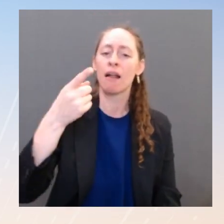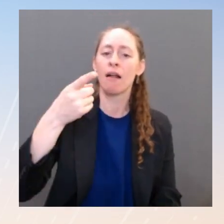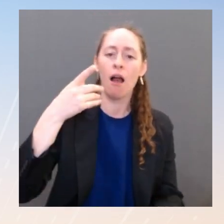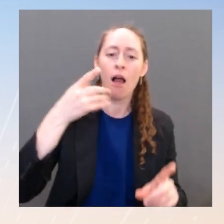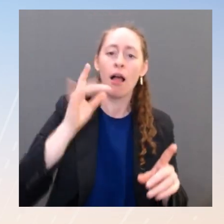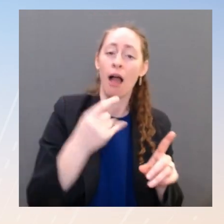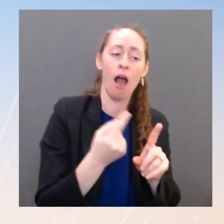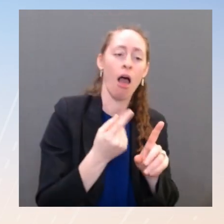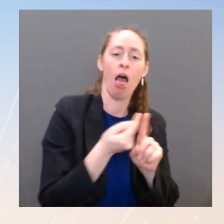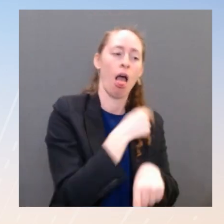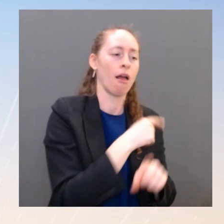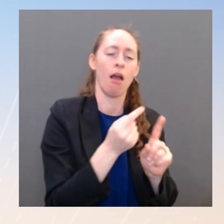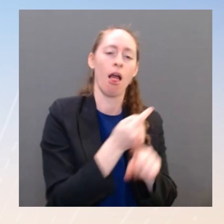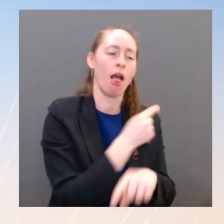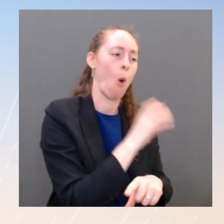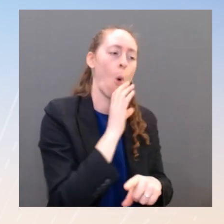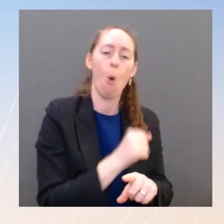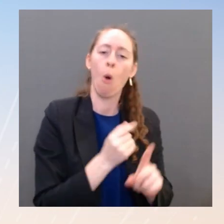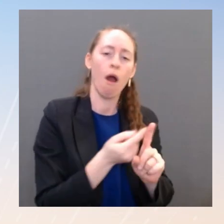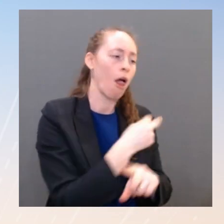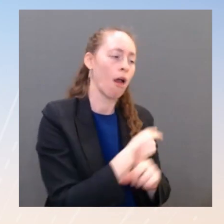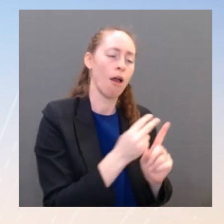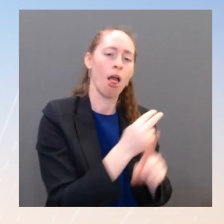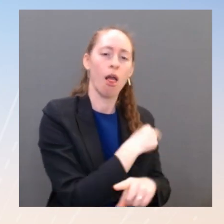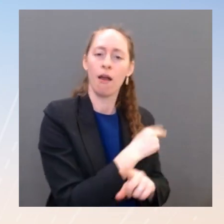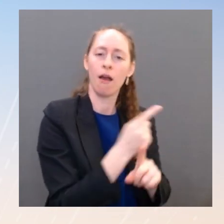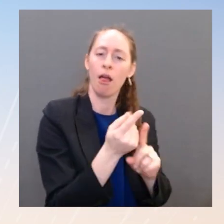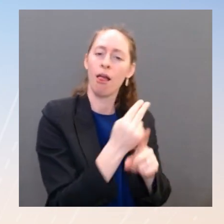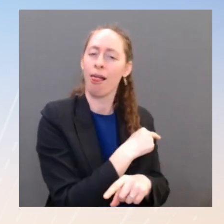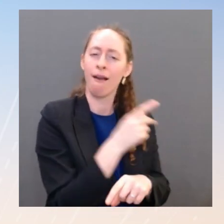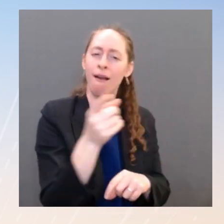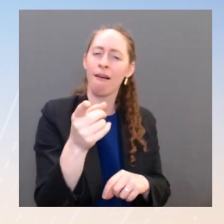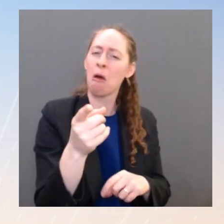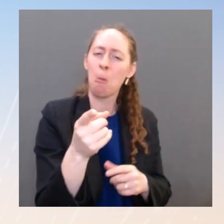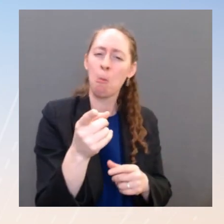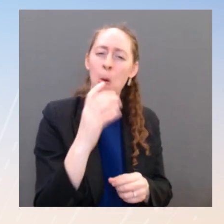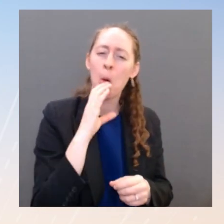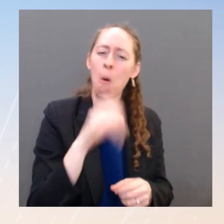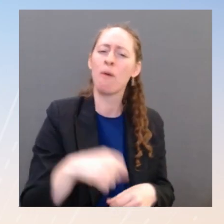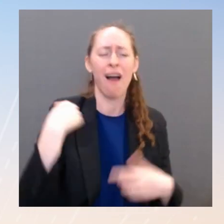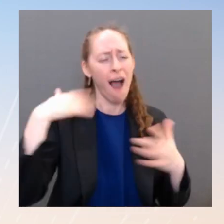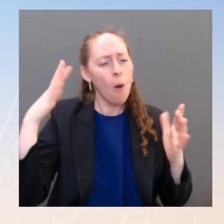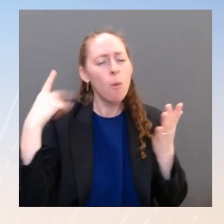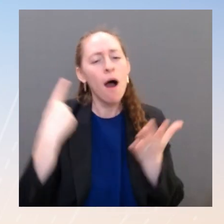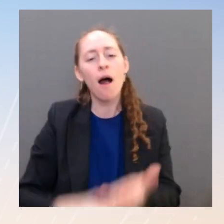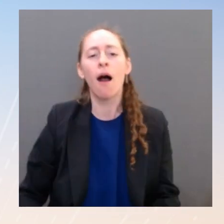a lot about immigration in this room back to last year, in part because the system is so broken.